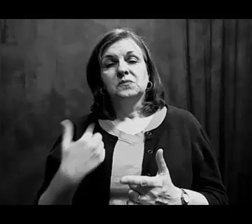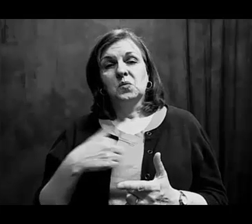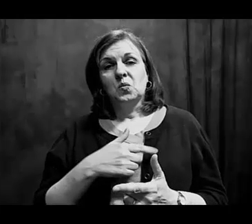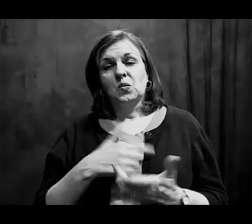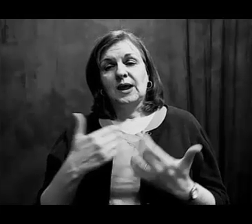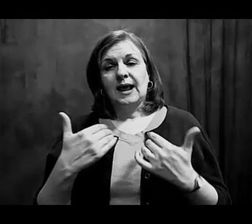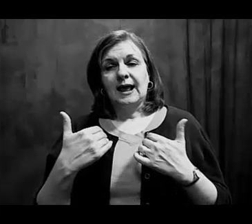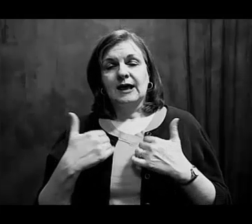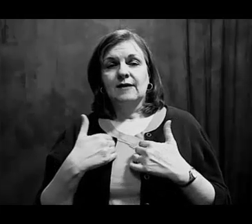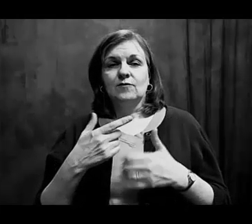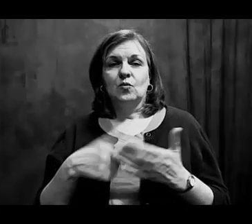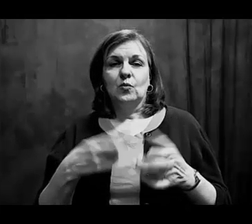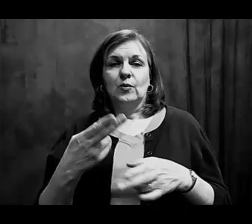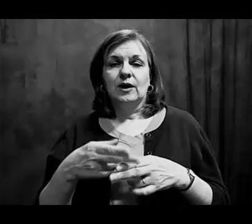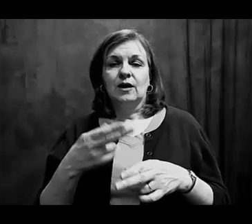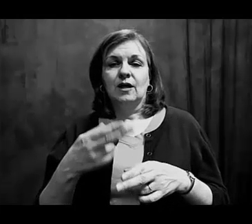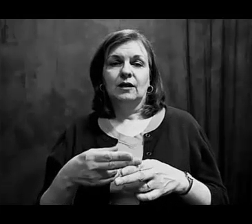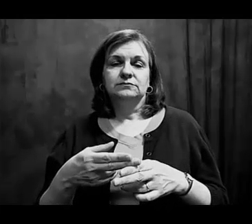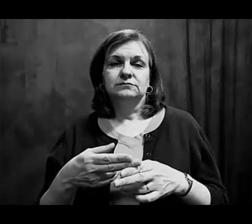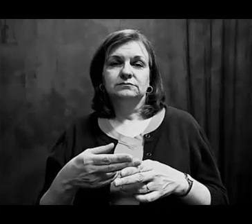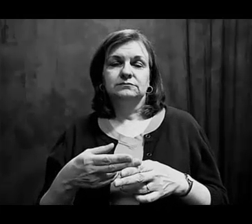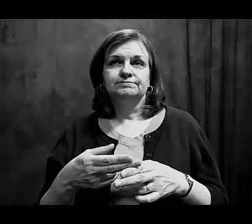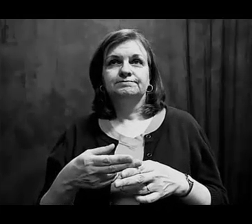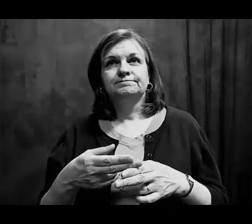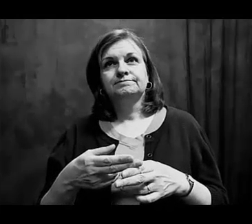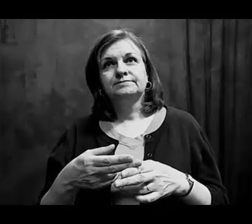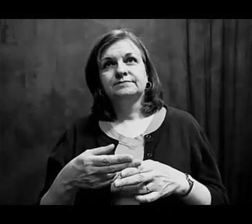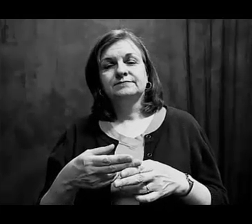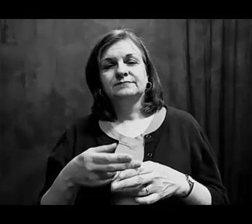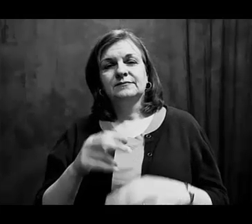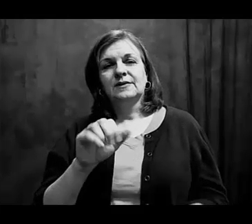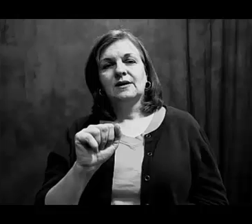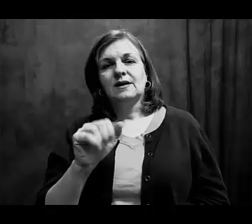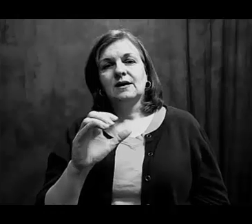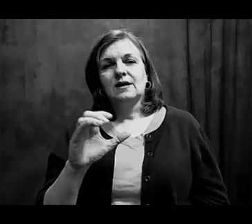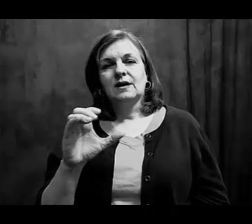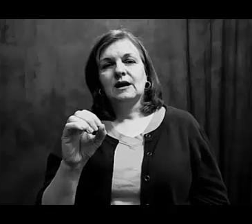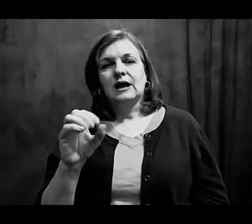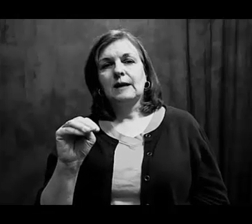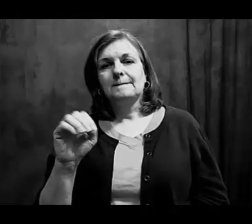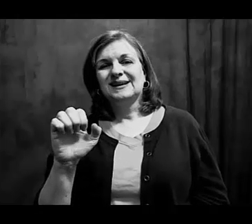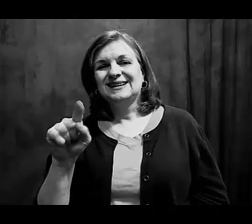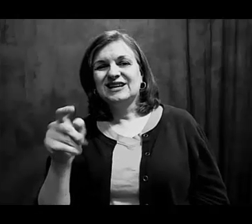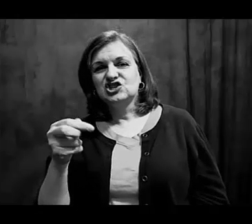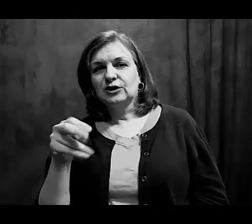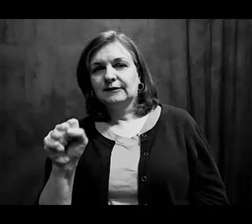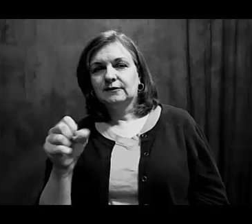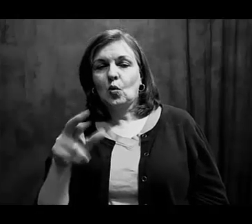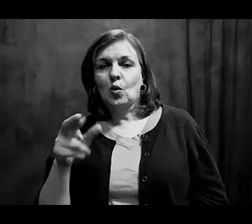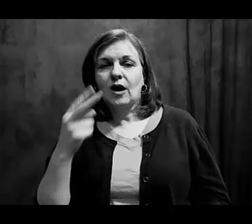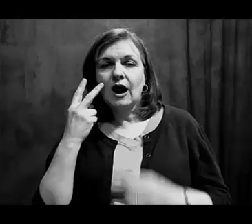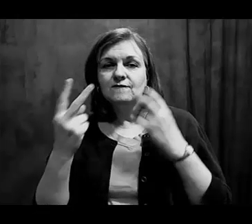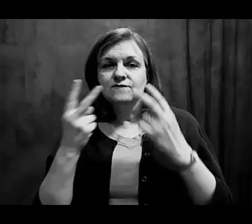we end up with what we call accommodations or vision issues